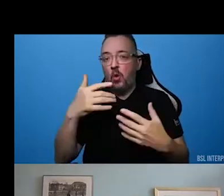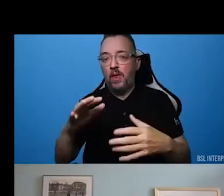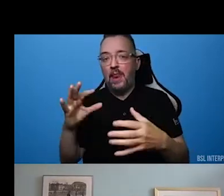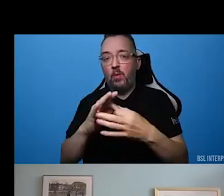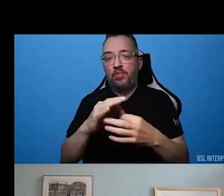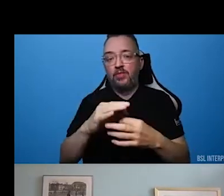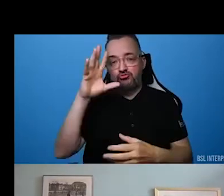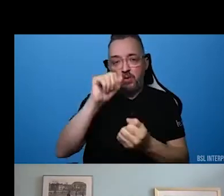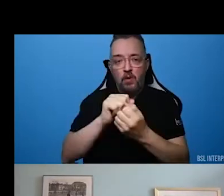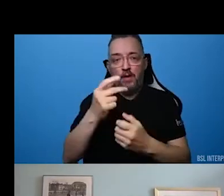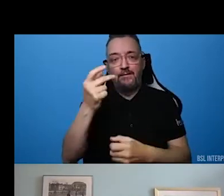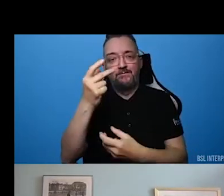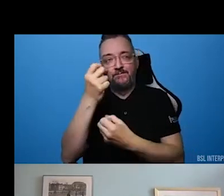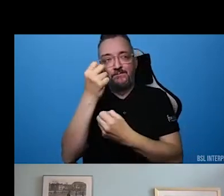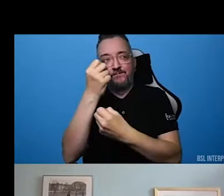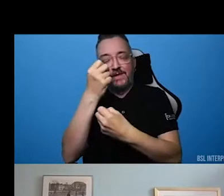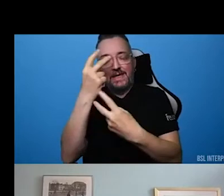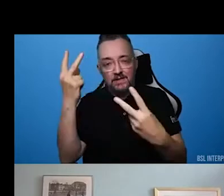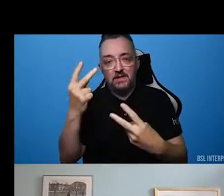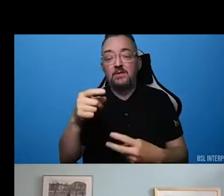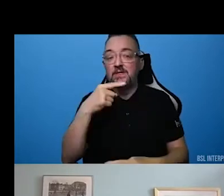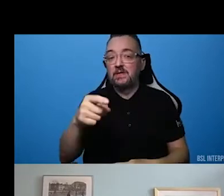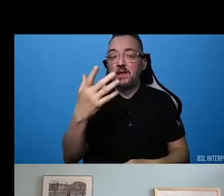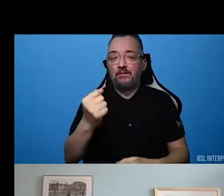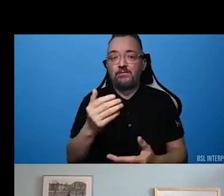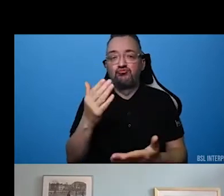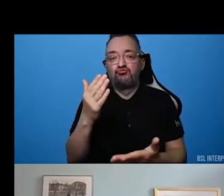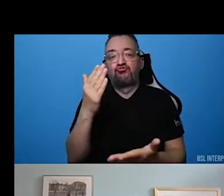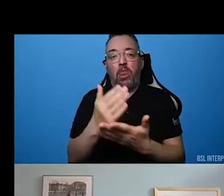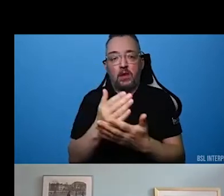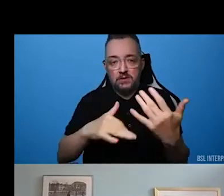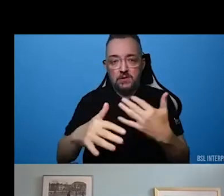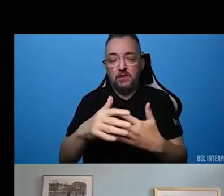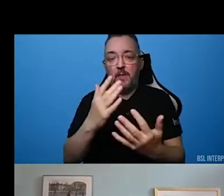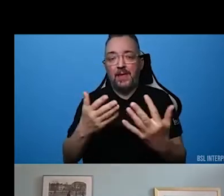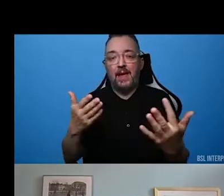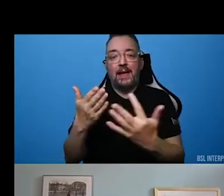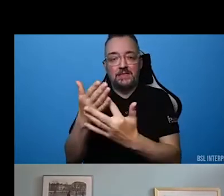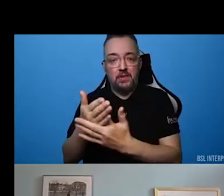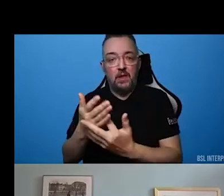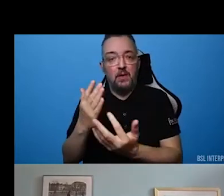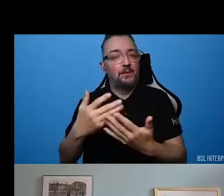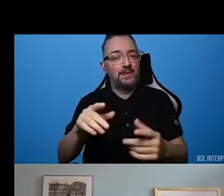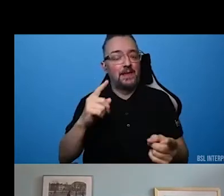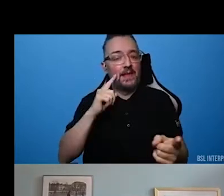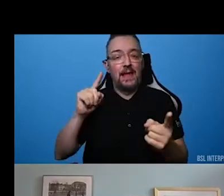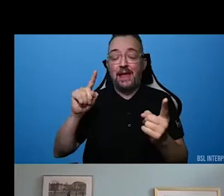but rather emphasizes that there is a reality which is accessible but it's ignored, it's distorted